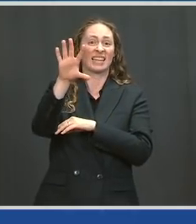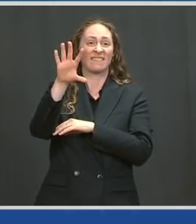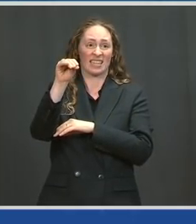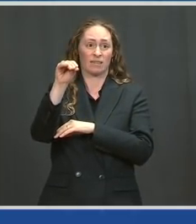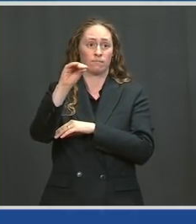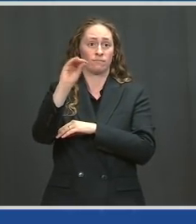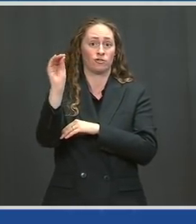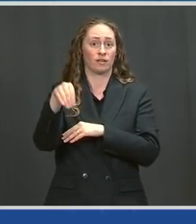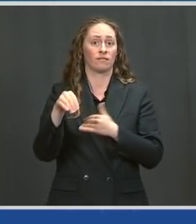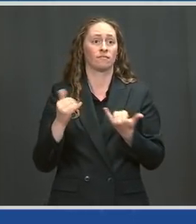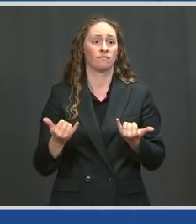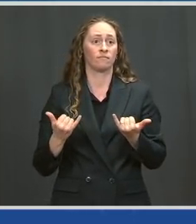I have the authority to do that.